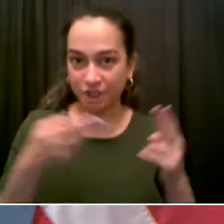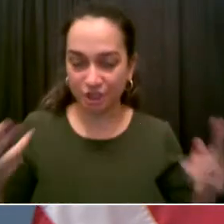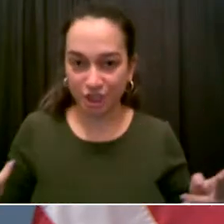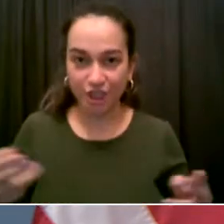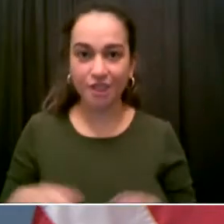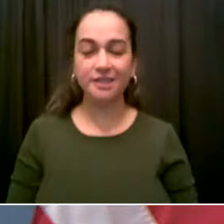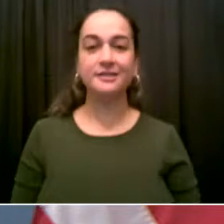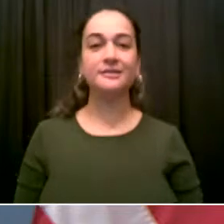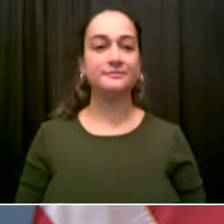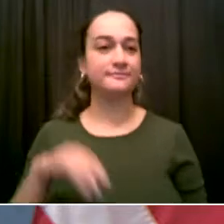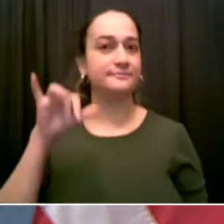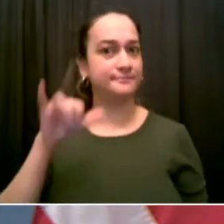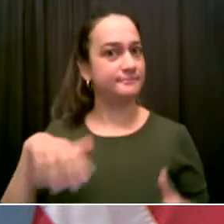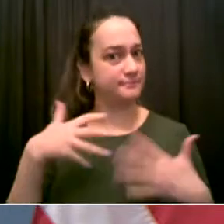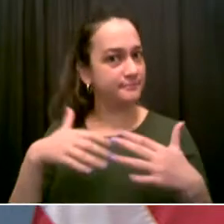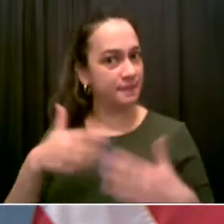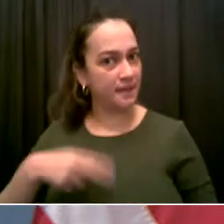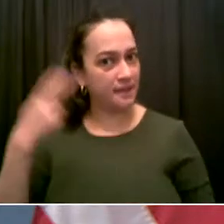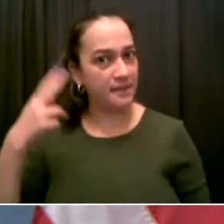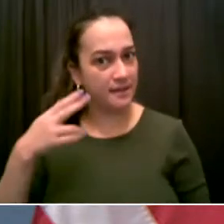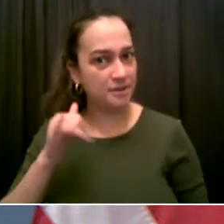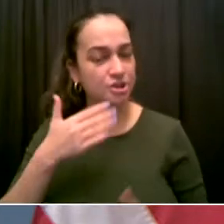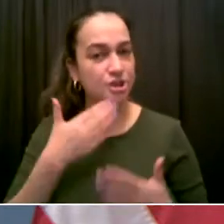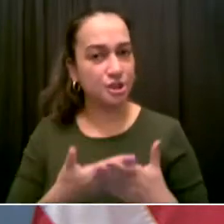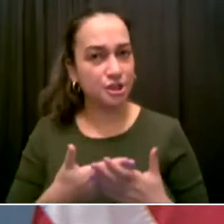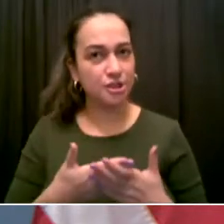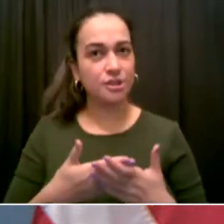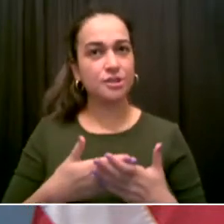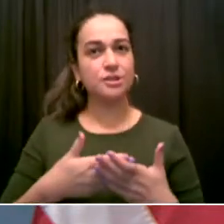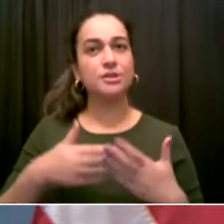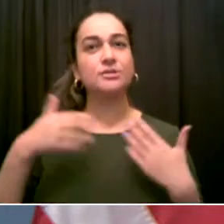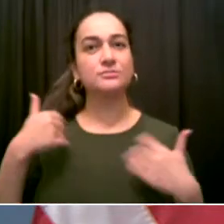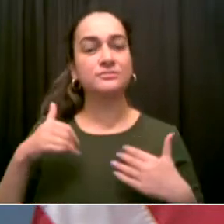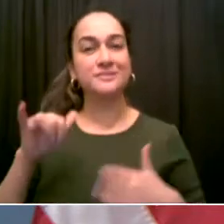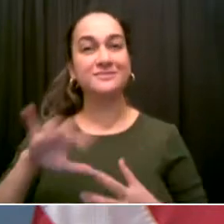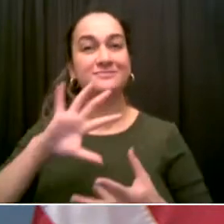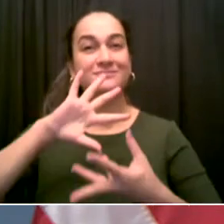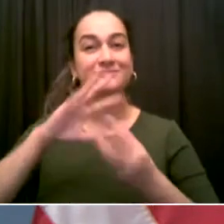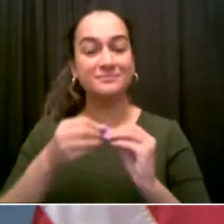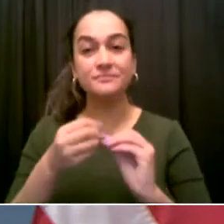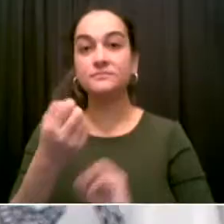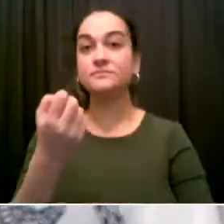WHO WORK IN THE SHELTERS. WE HAVE NEARLY